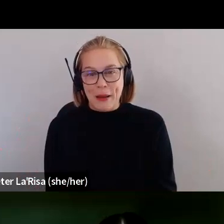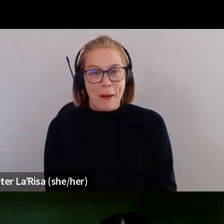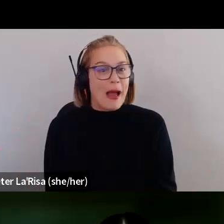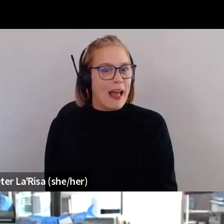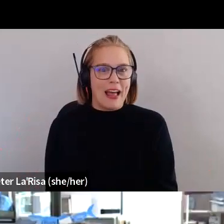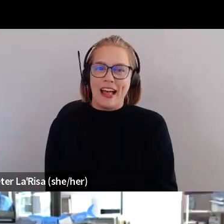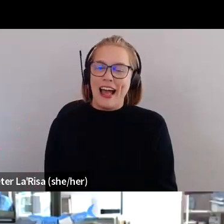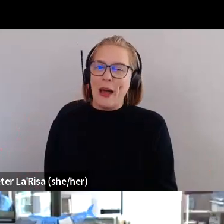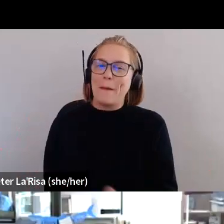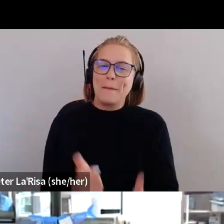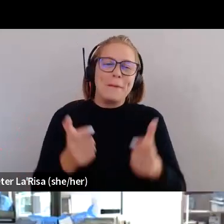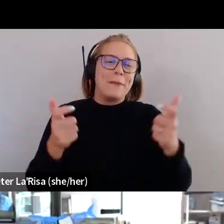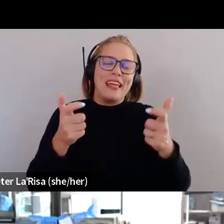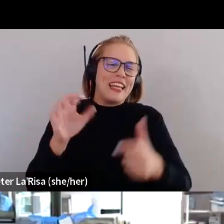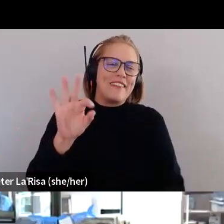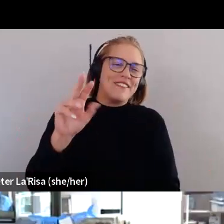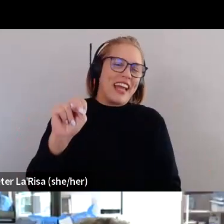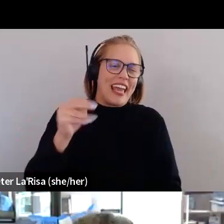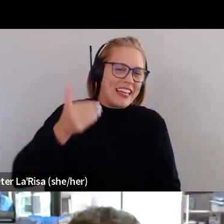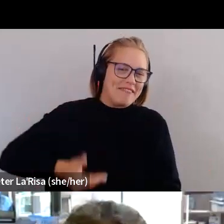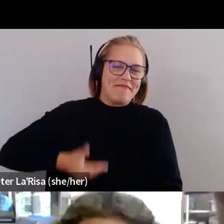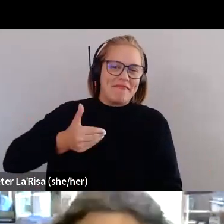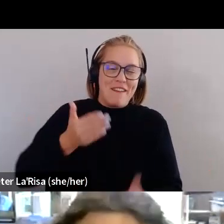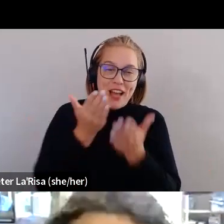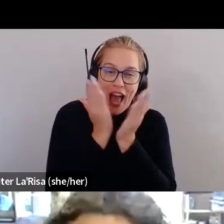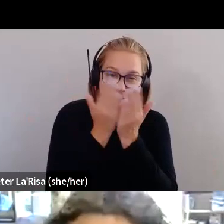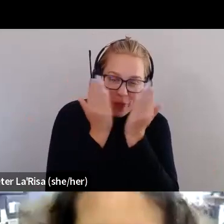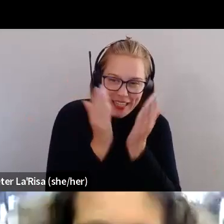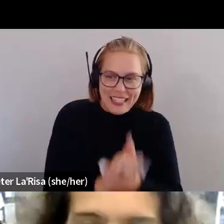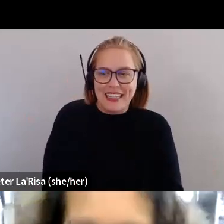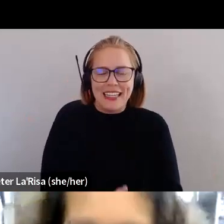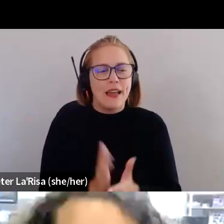football. That's all I've got.